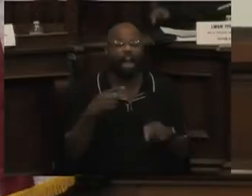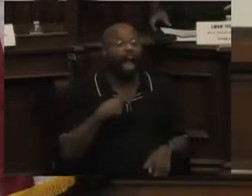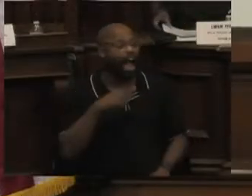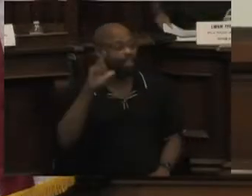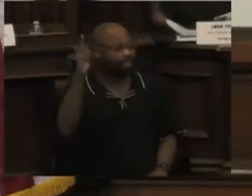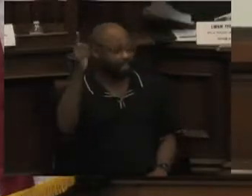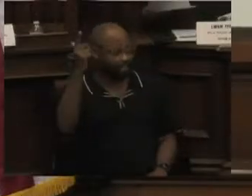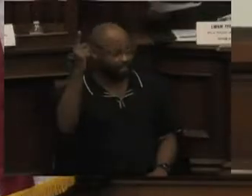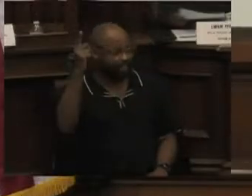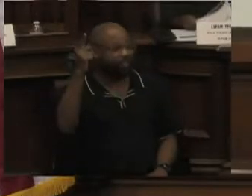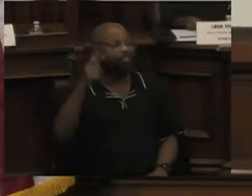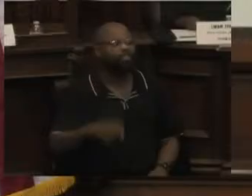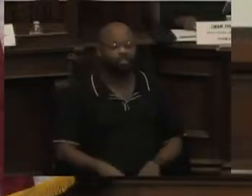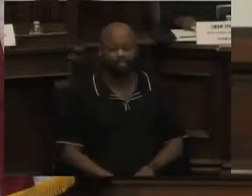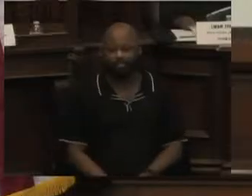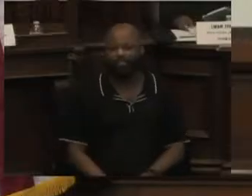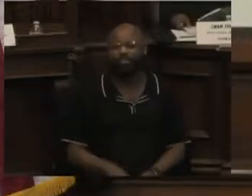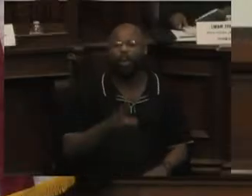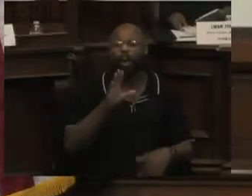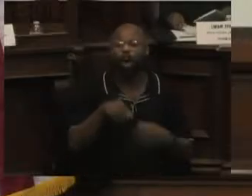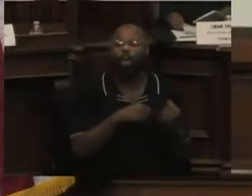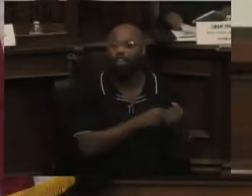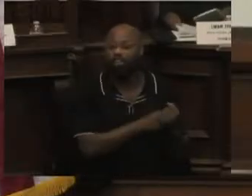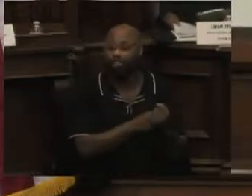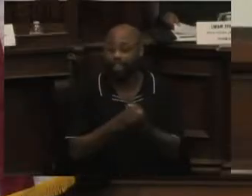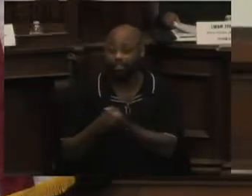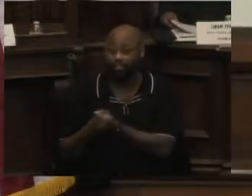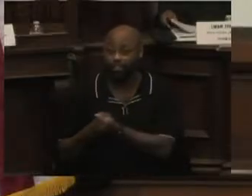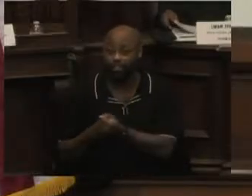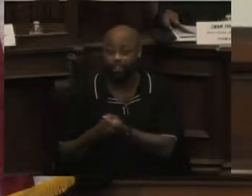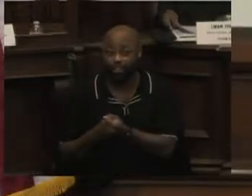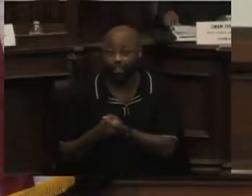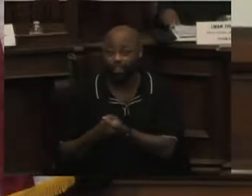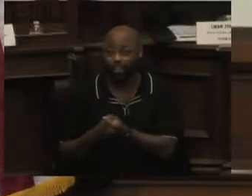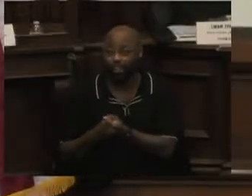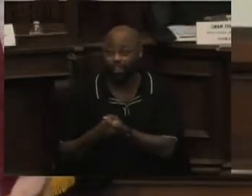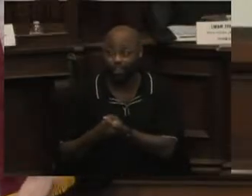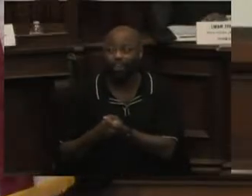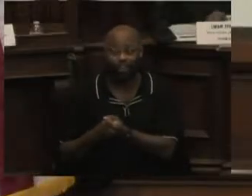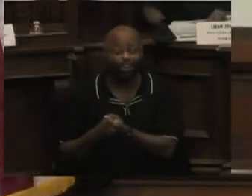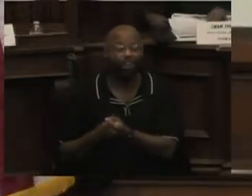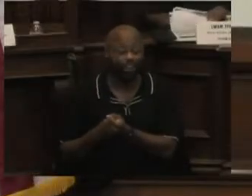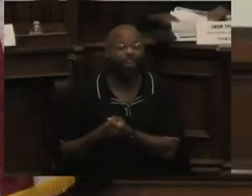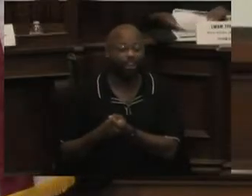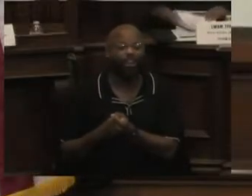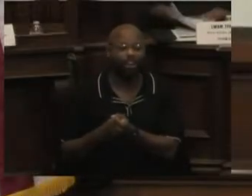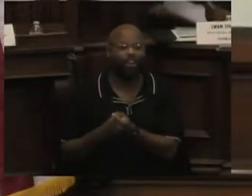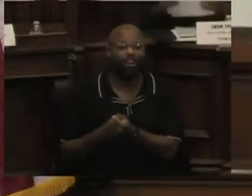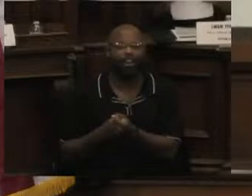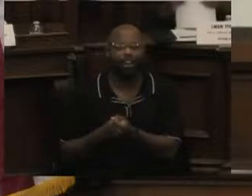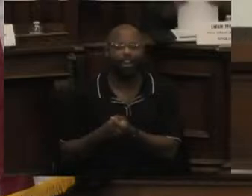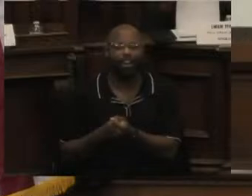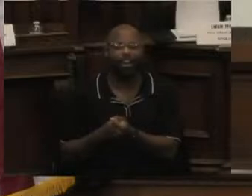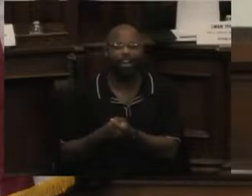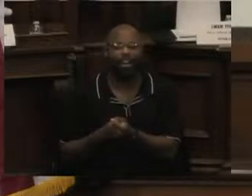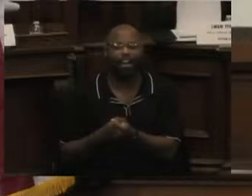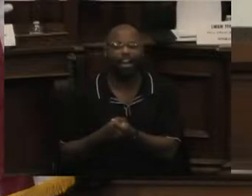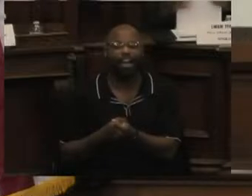session for personal and litigation matters. I second